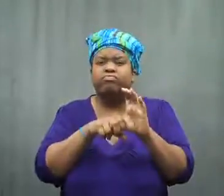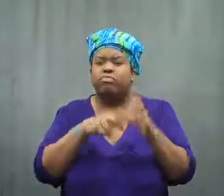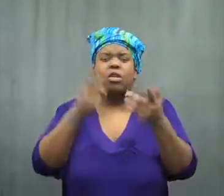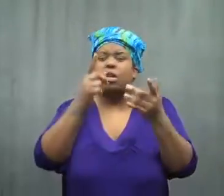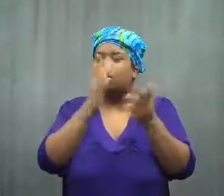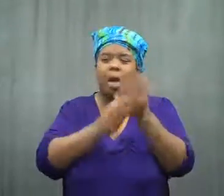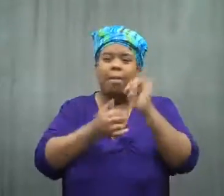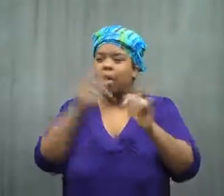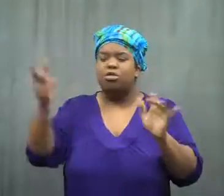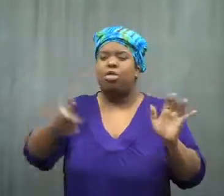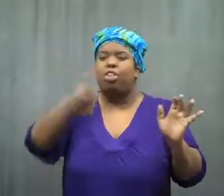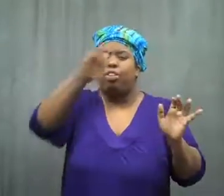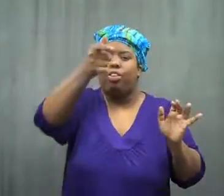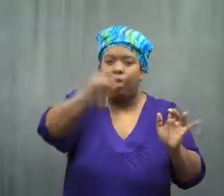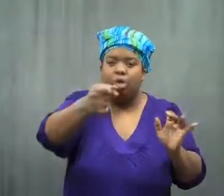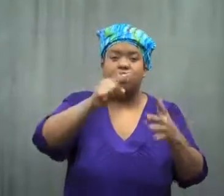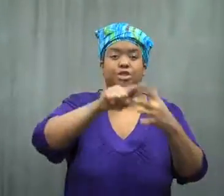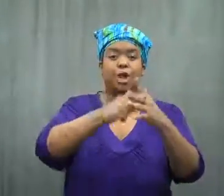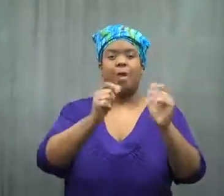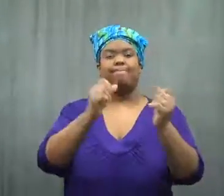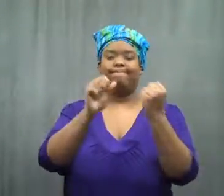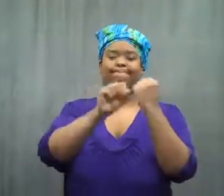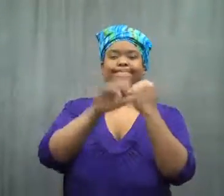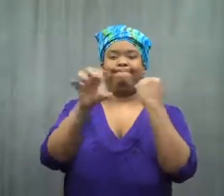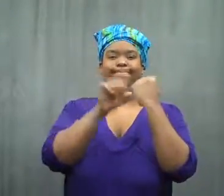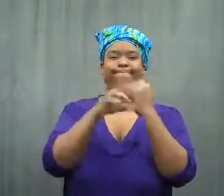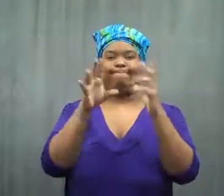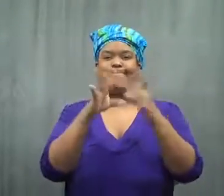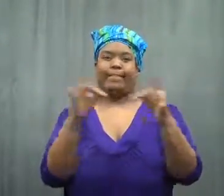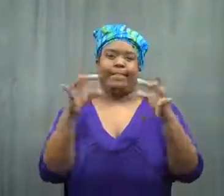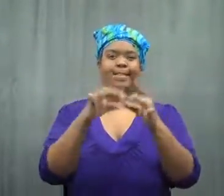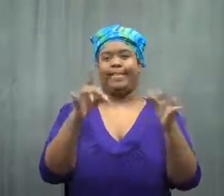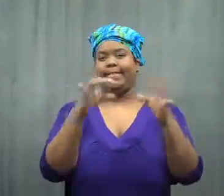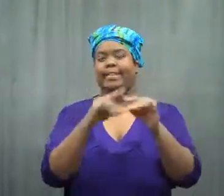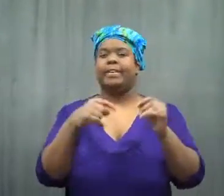She clicked the movie on and the opening commercials started.